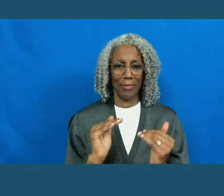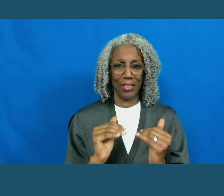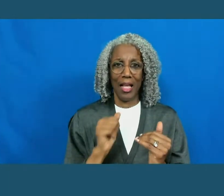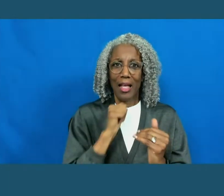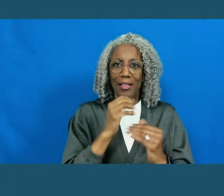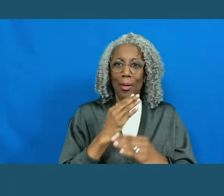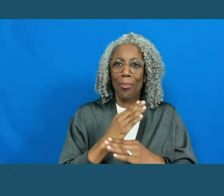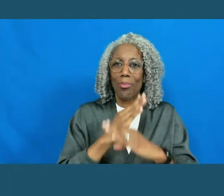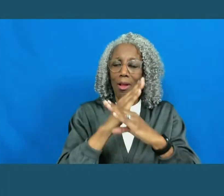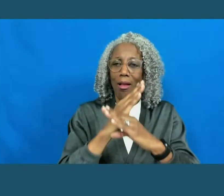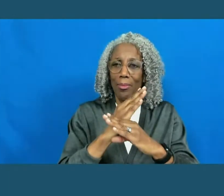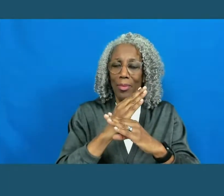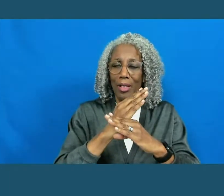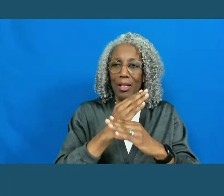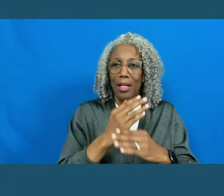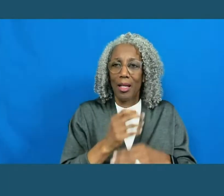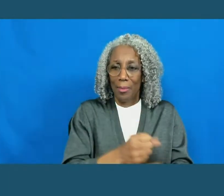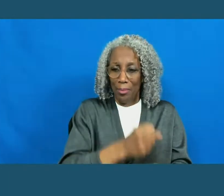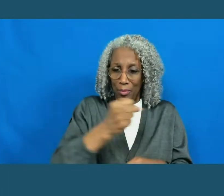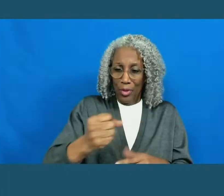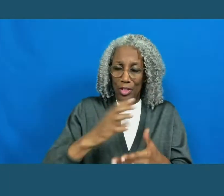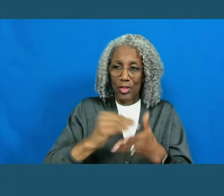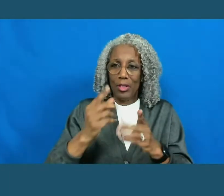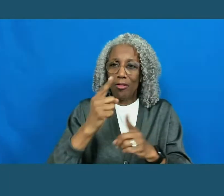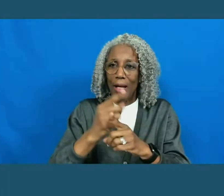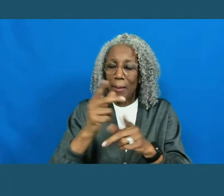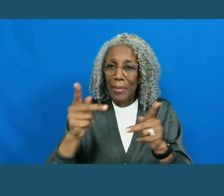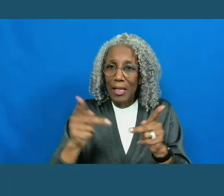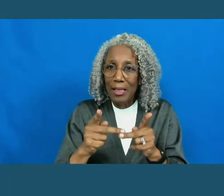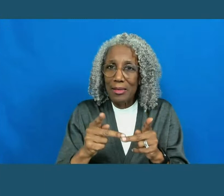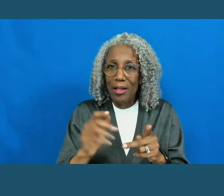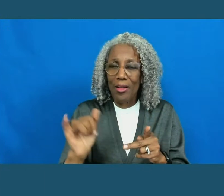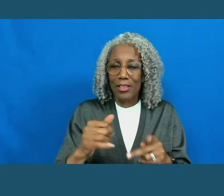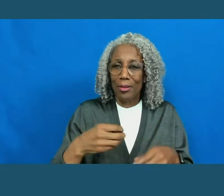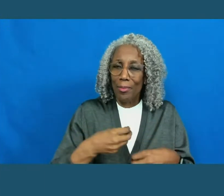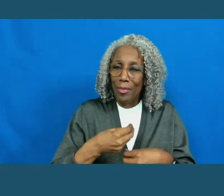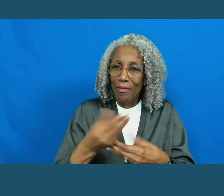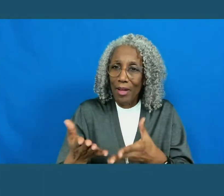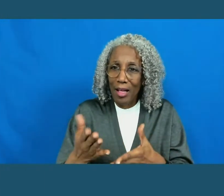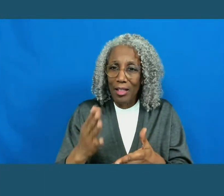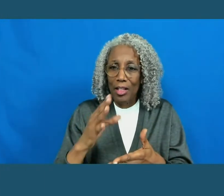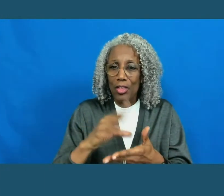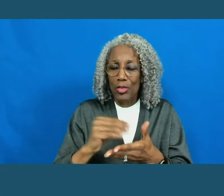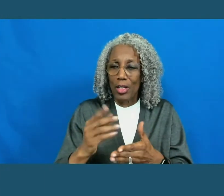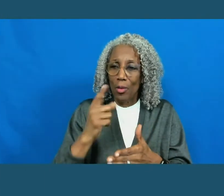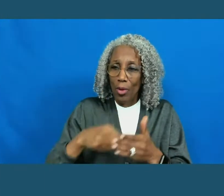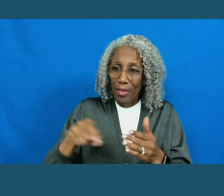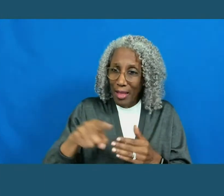expectations does not get in the way of them, recommending the student to be in the right space